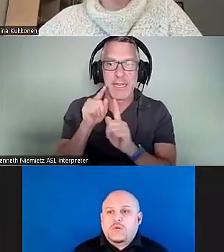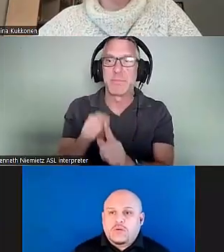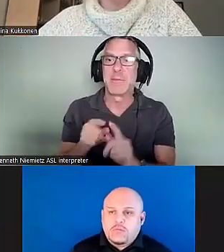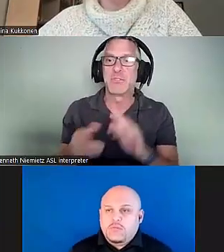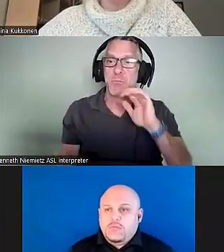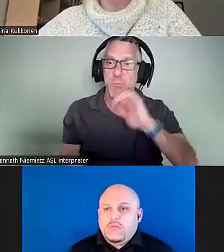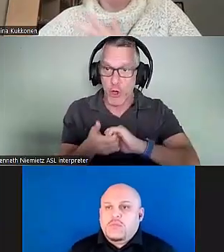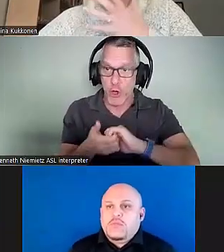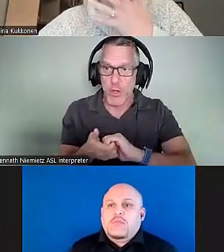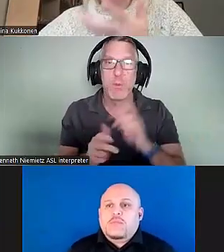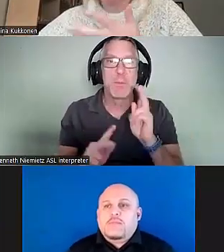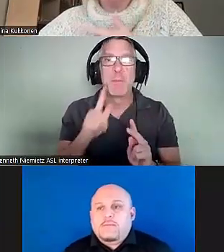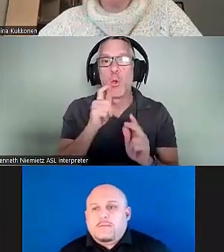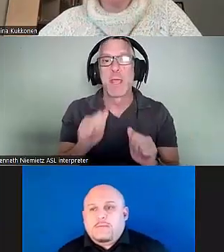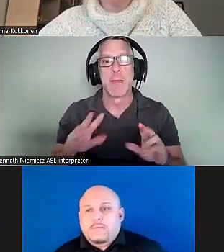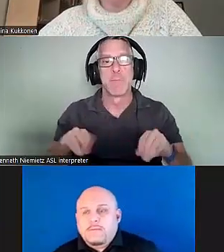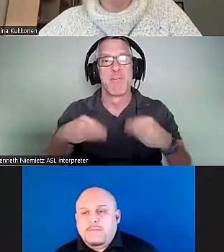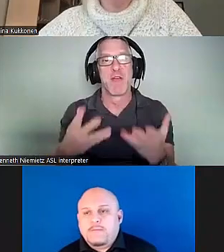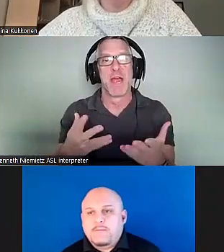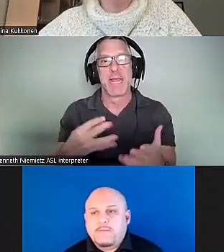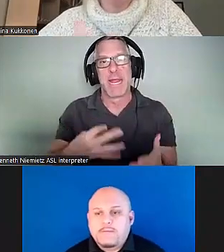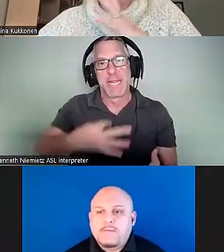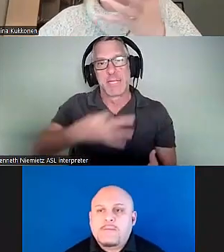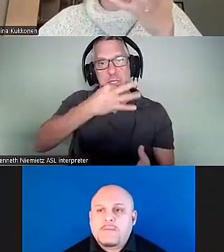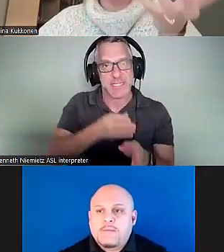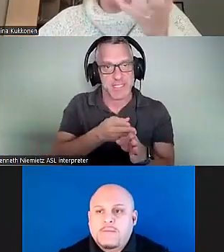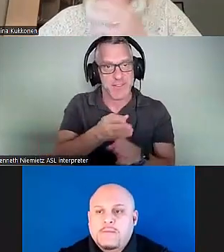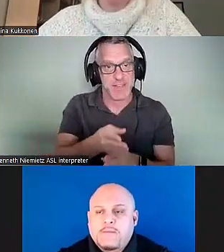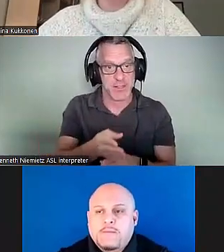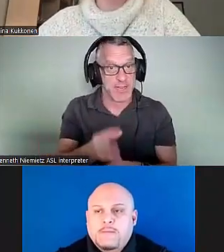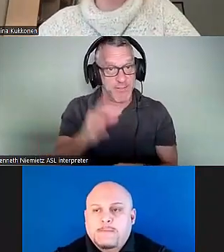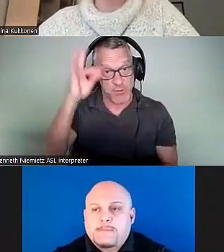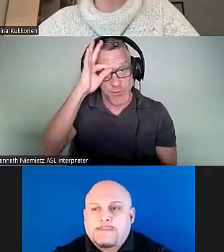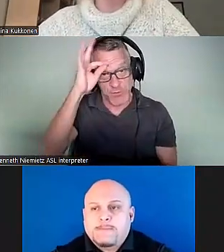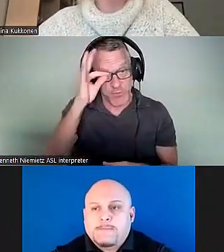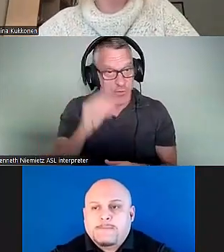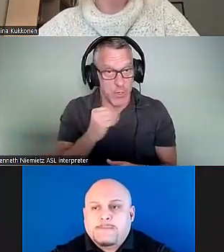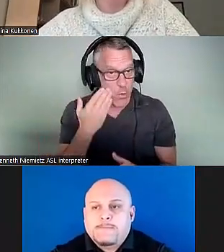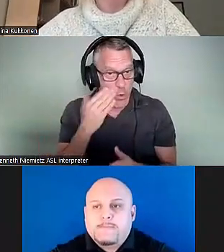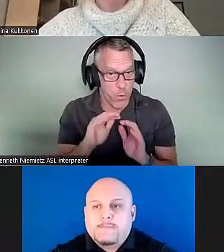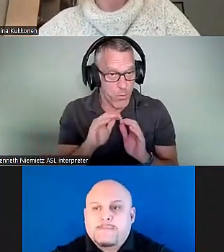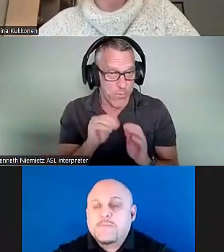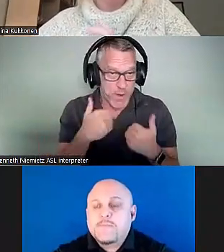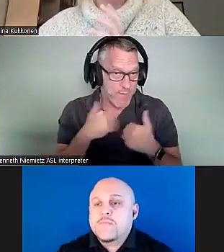with people who can provide expertise in the field if you do not yourself possess these skills.